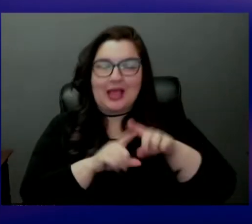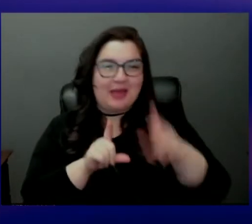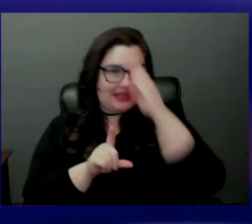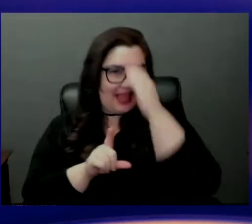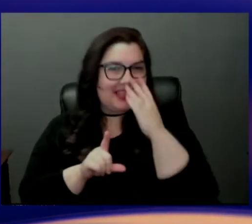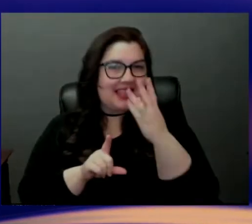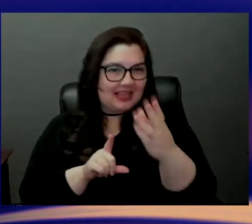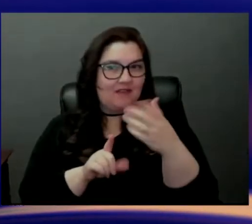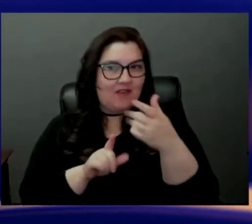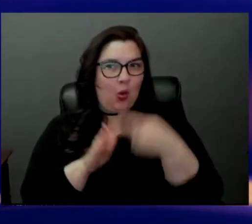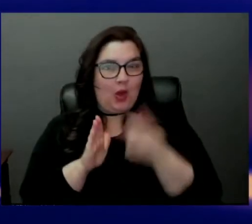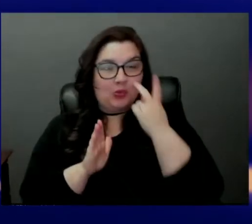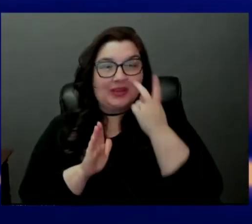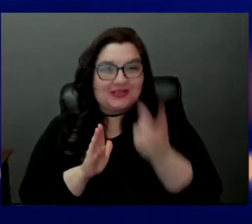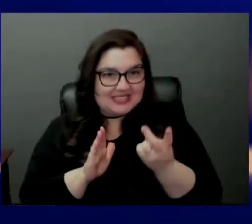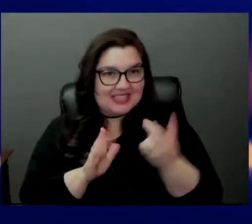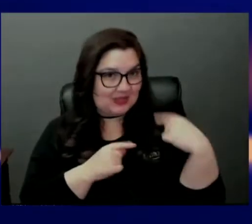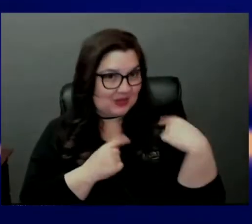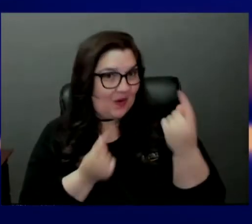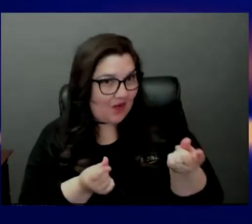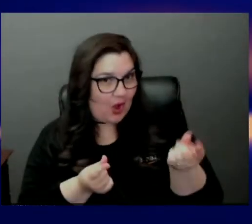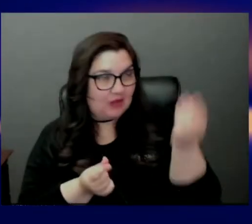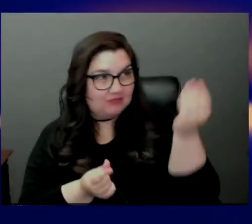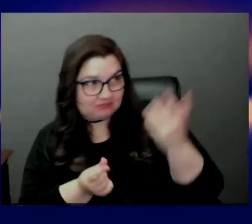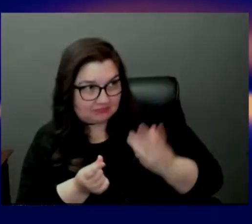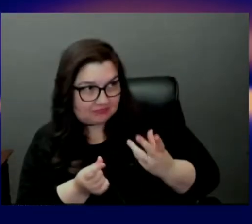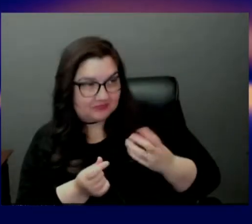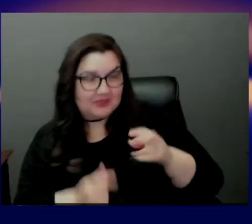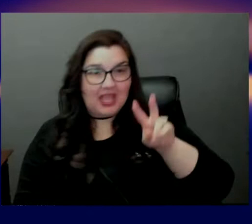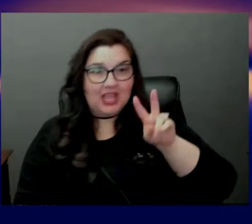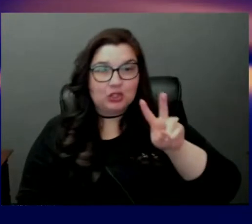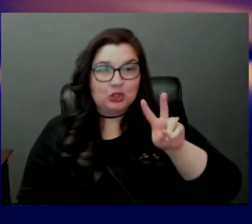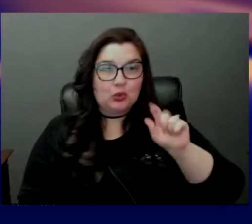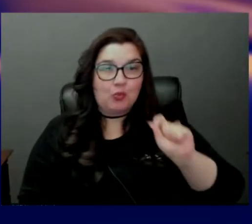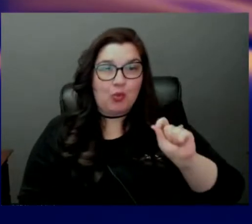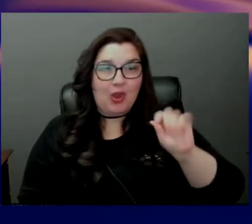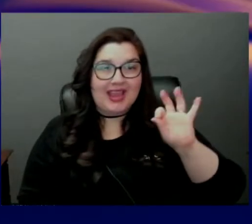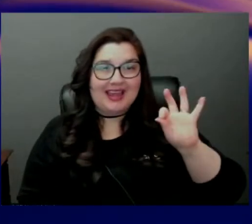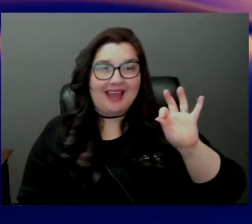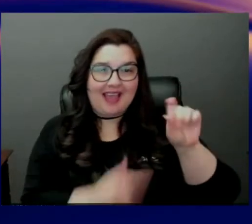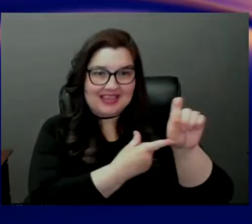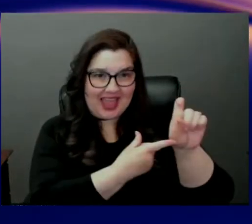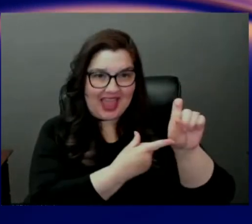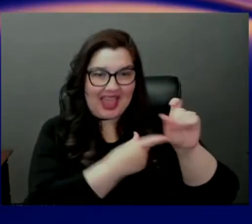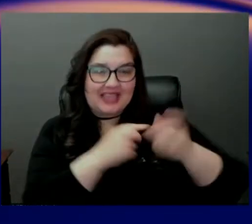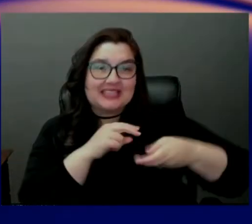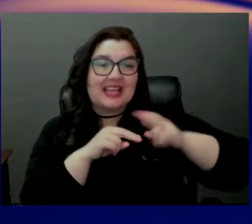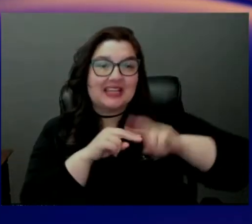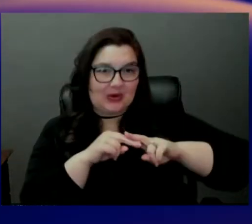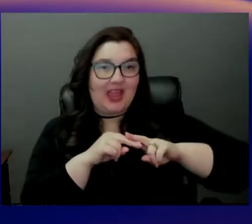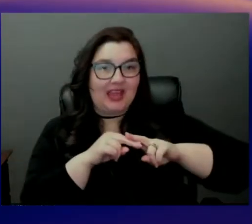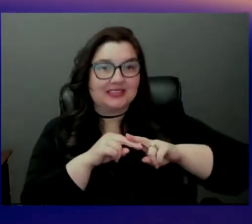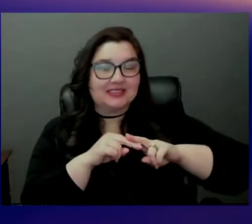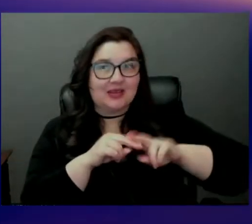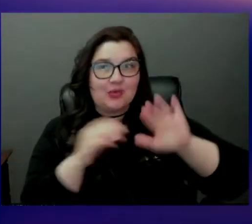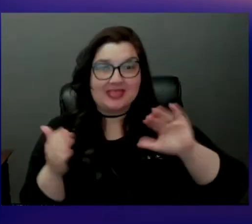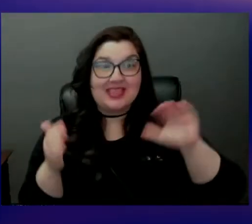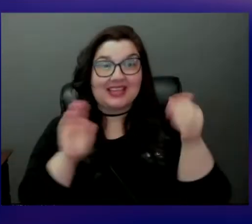has come back and told us it was a 2.9 X increase in query throughput when they compared to the previous generation I 3D.